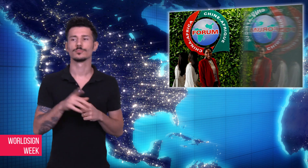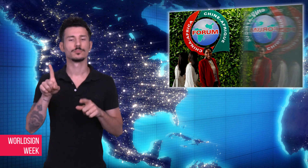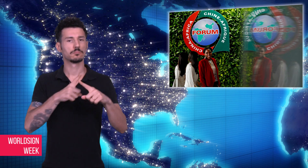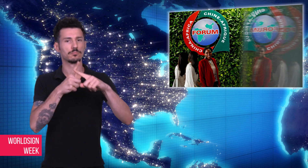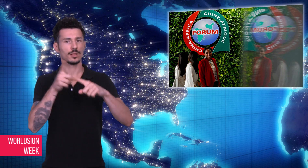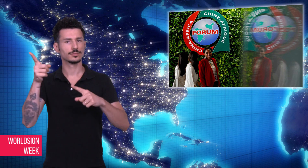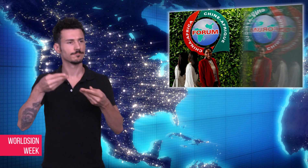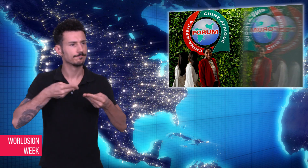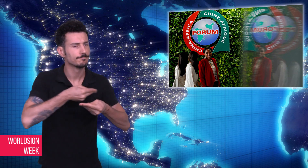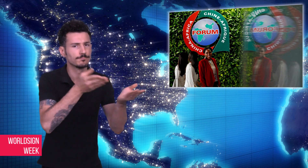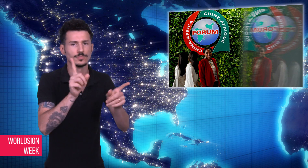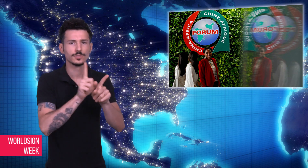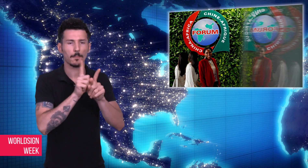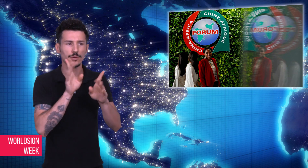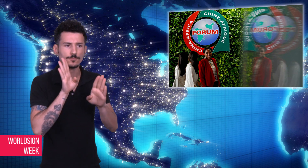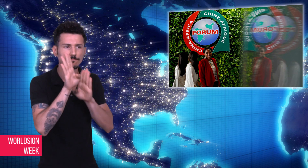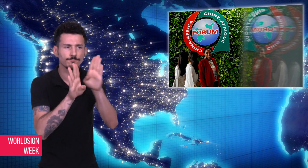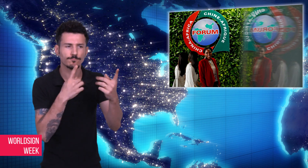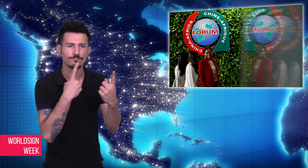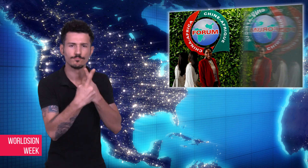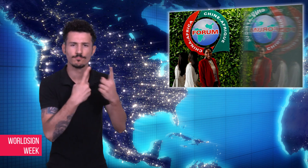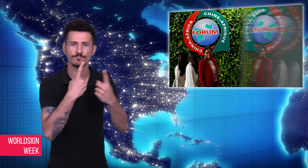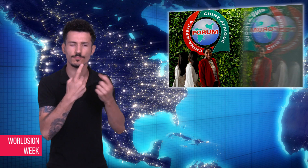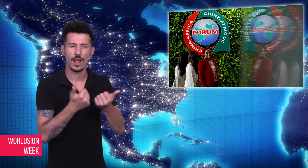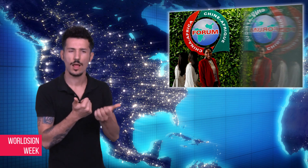agricultural experts to promote